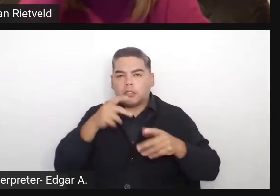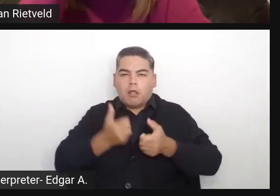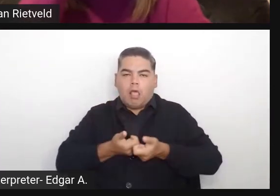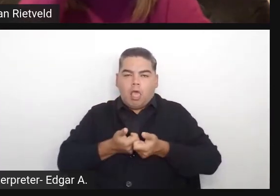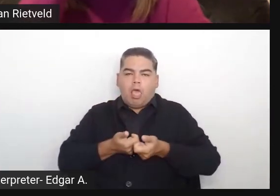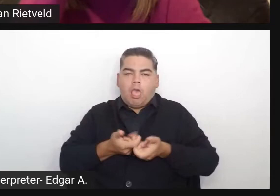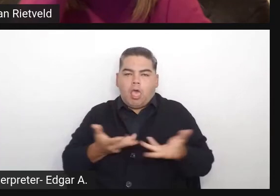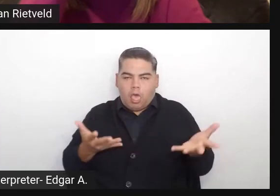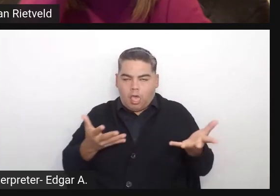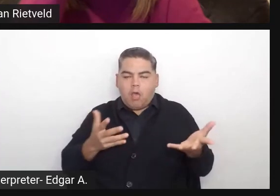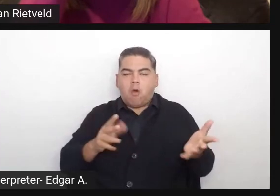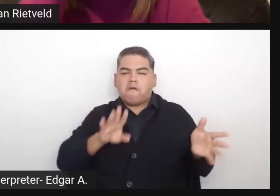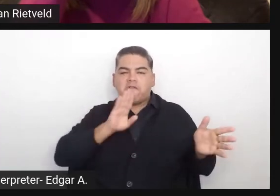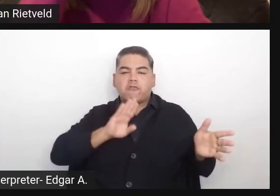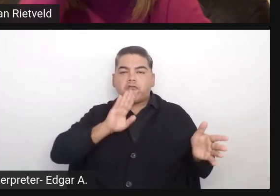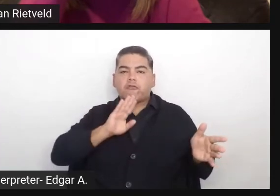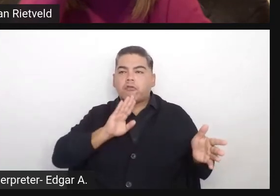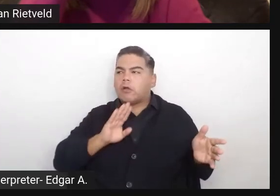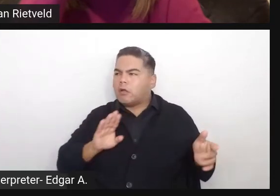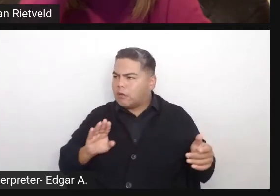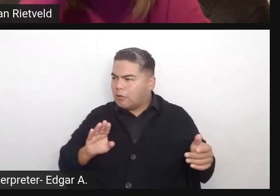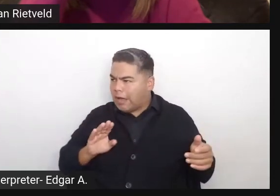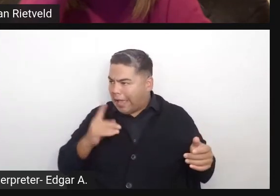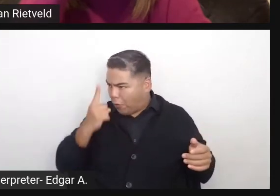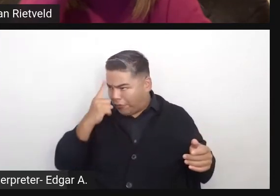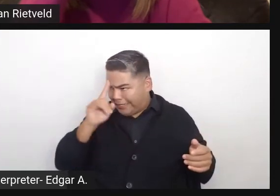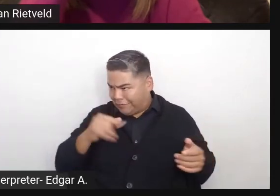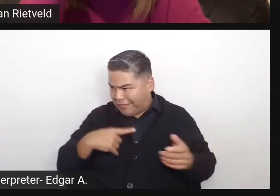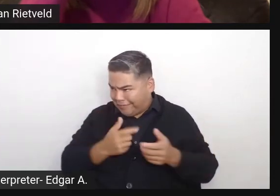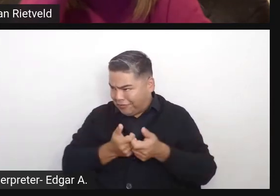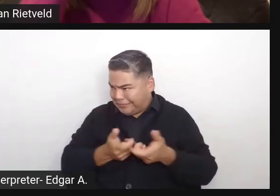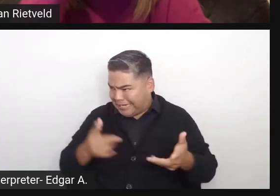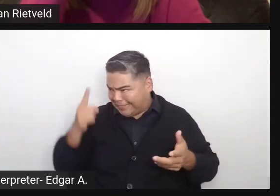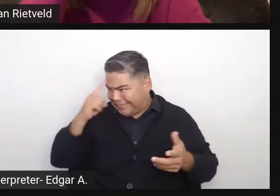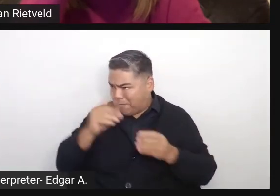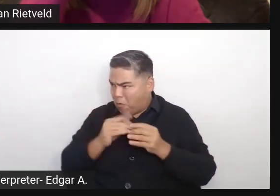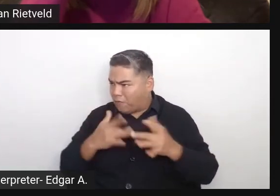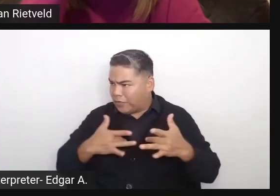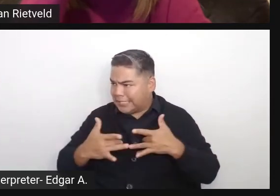I don't think it's for fatigue. I think it's for anxiety. Okay.